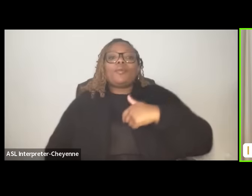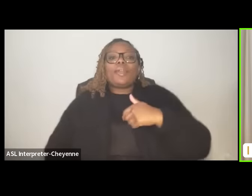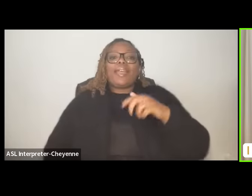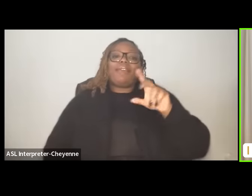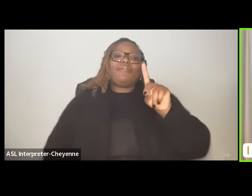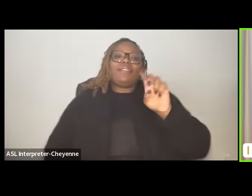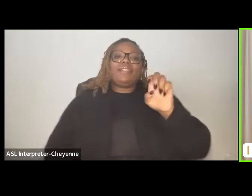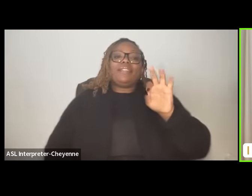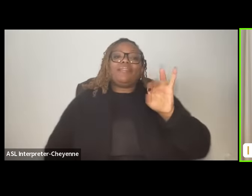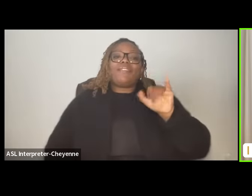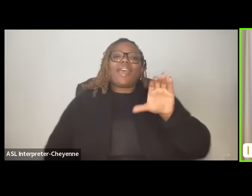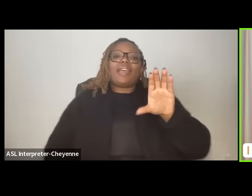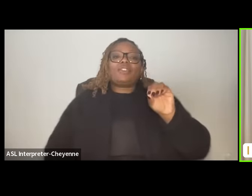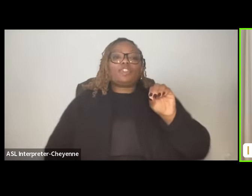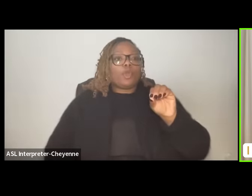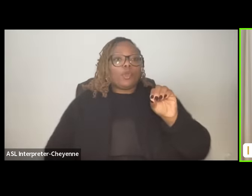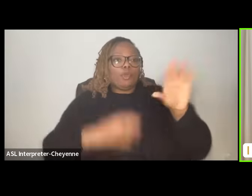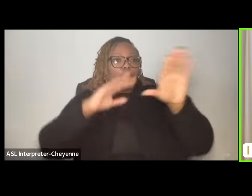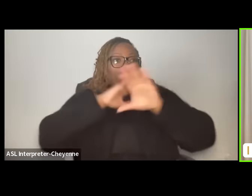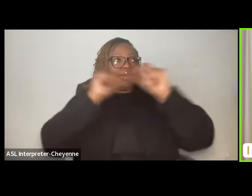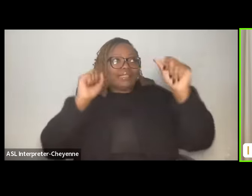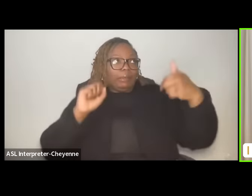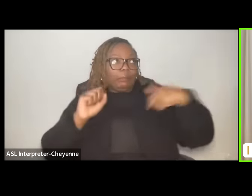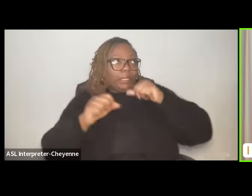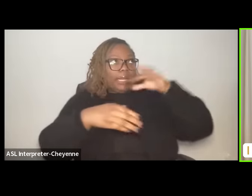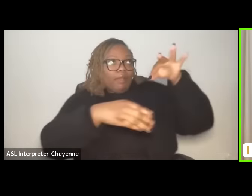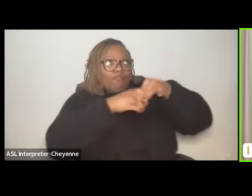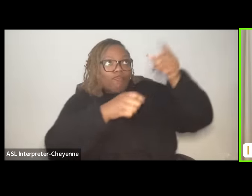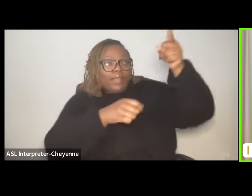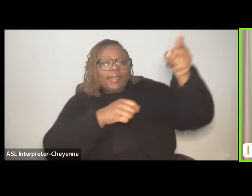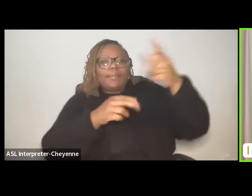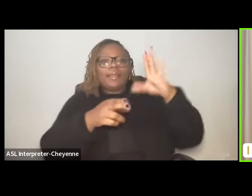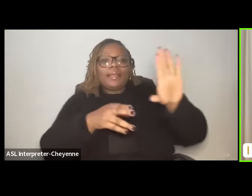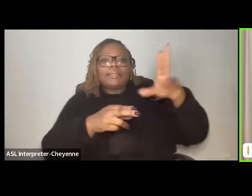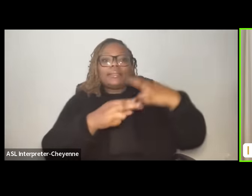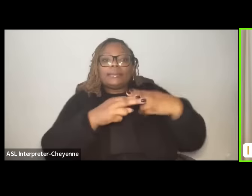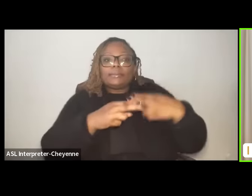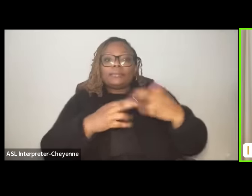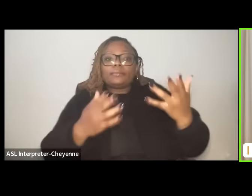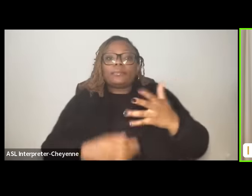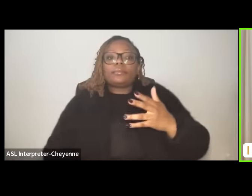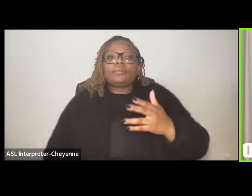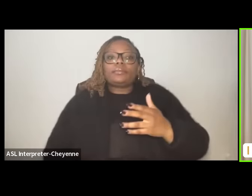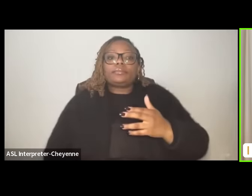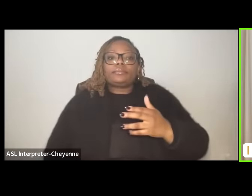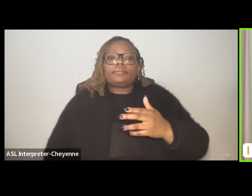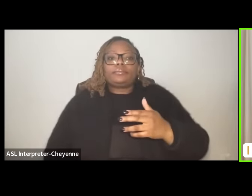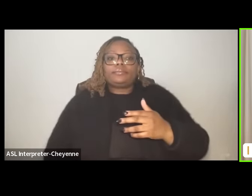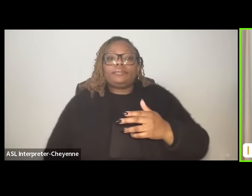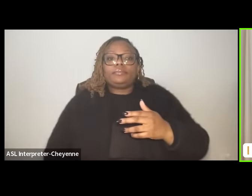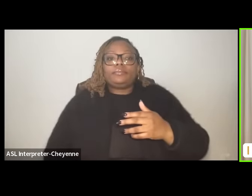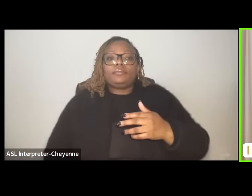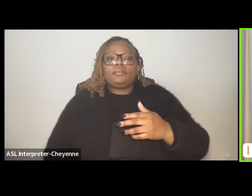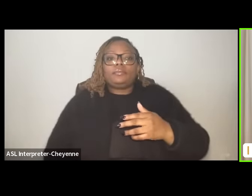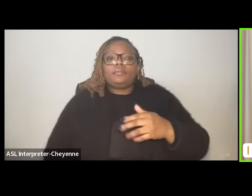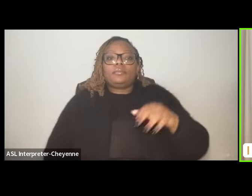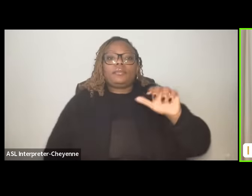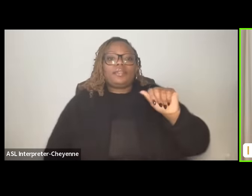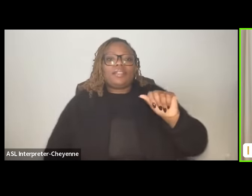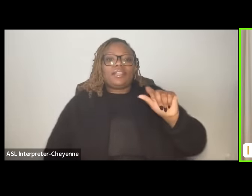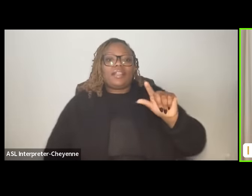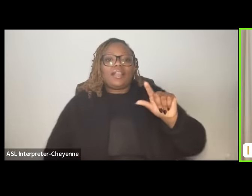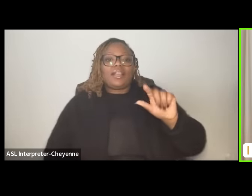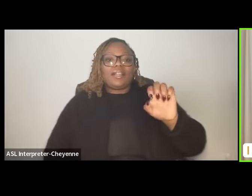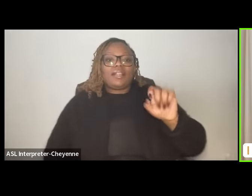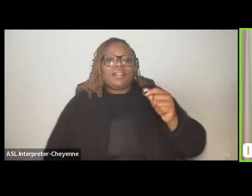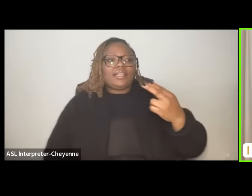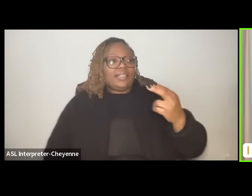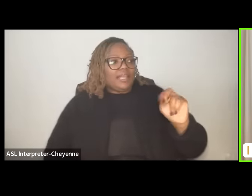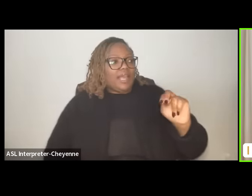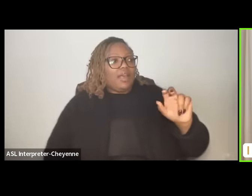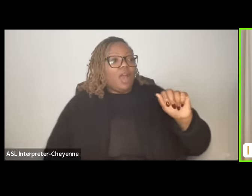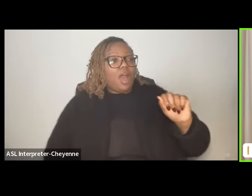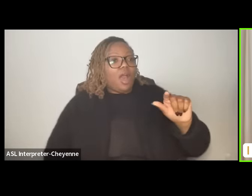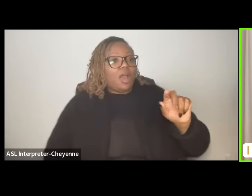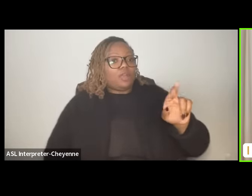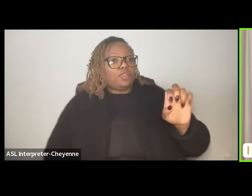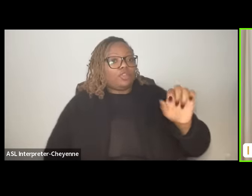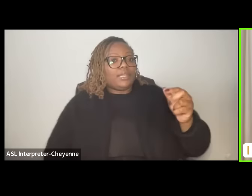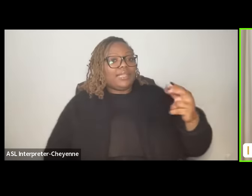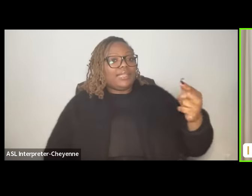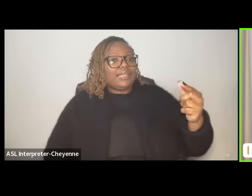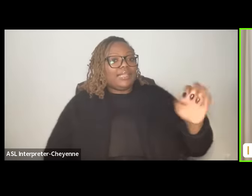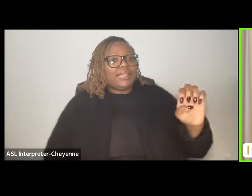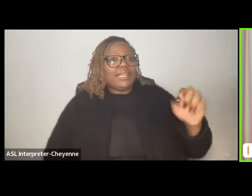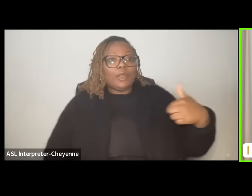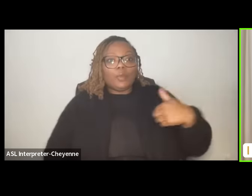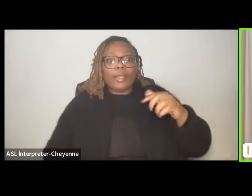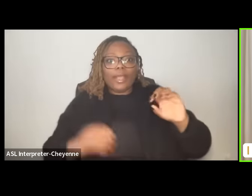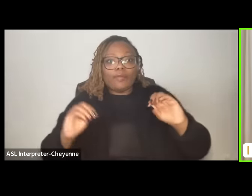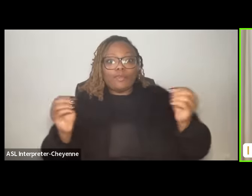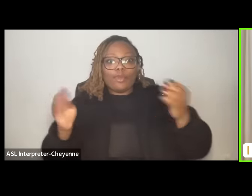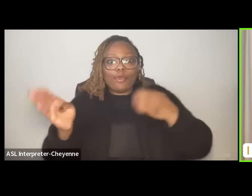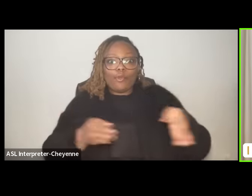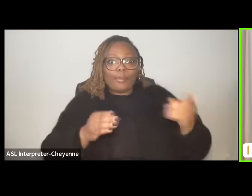president who is unelected um who whose name is um is uh oel and we have zero plans for elections